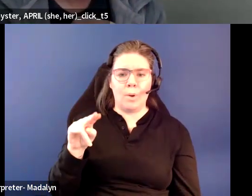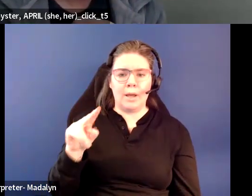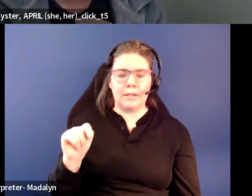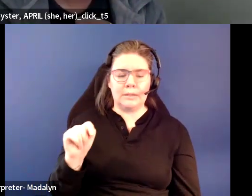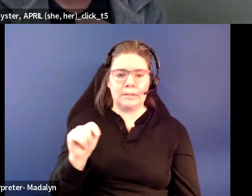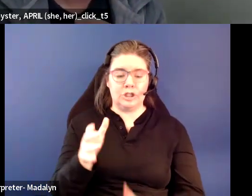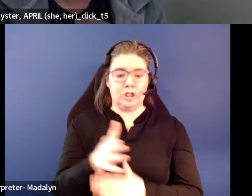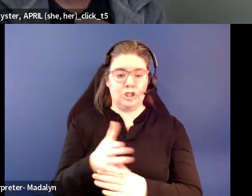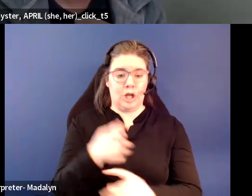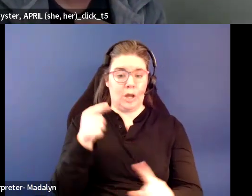Sierra Royster, APRIL (she, her): the